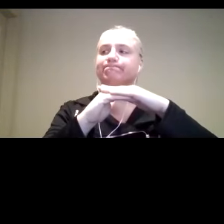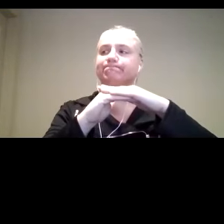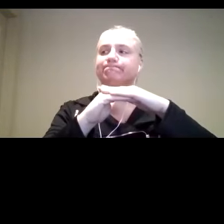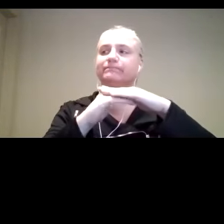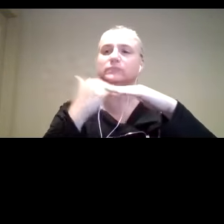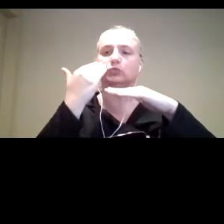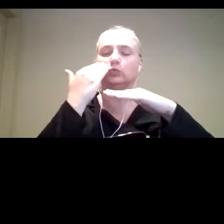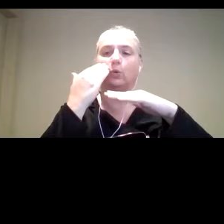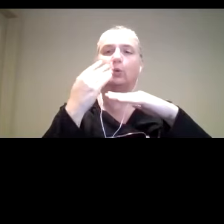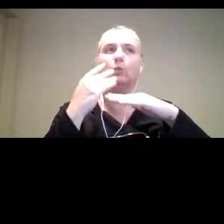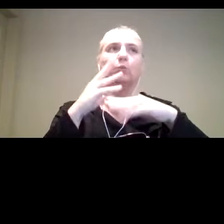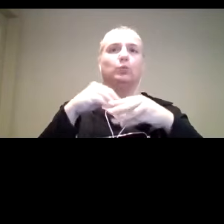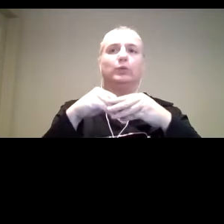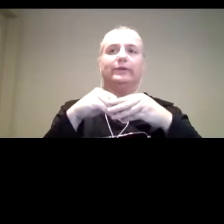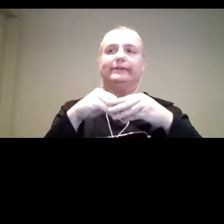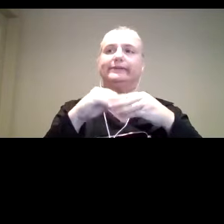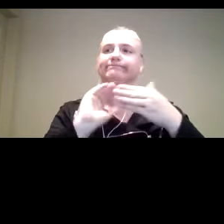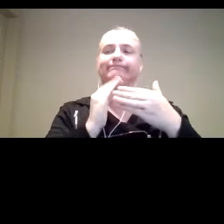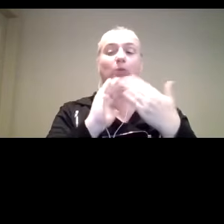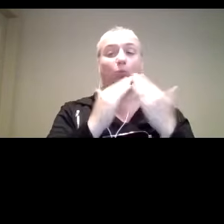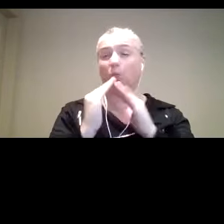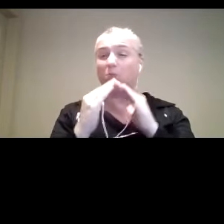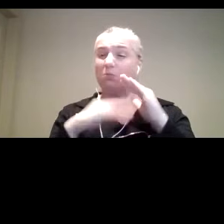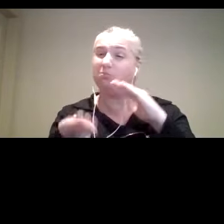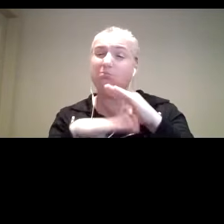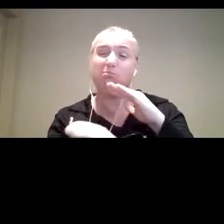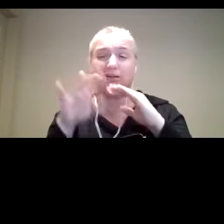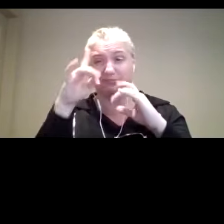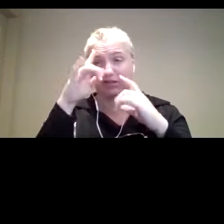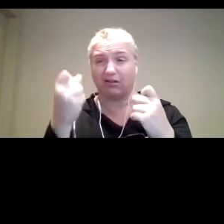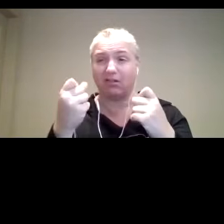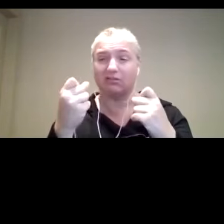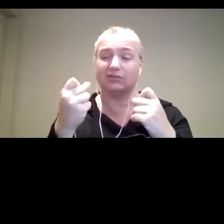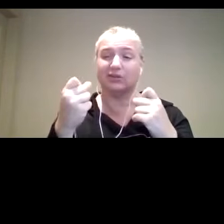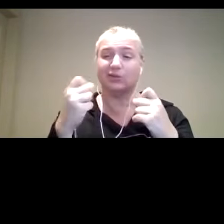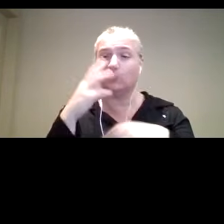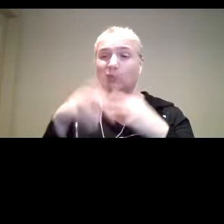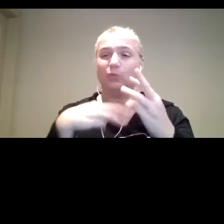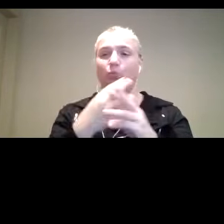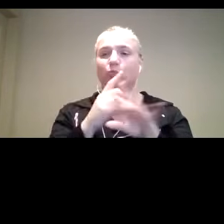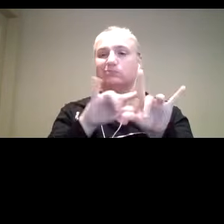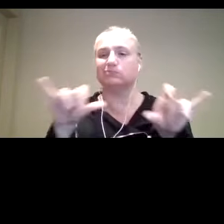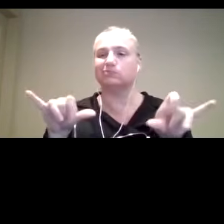both within our community-based mental health world and also our school-based,